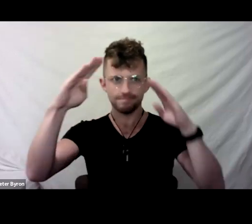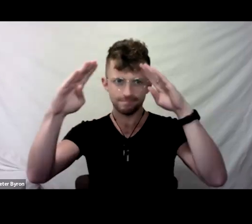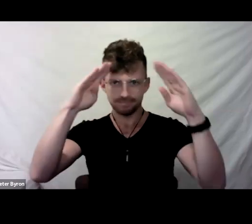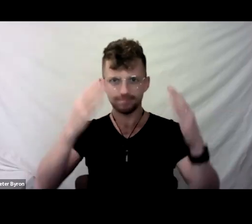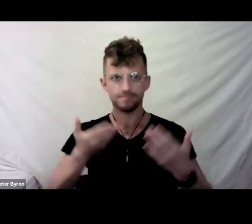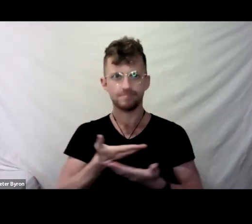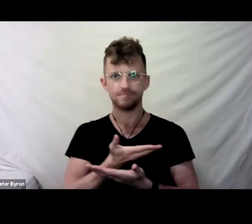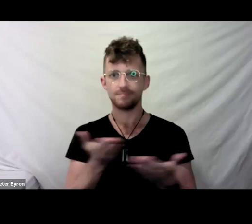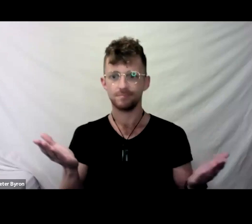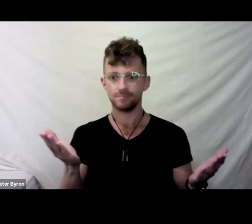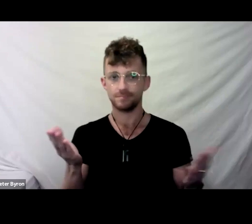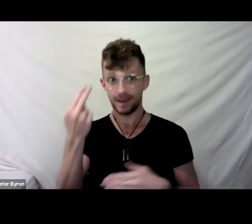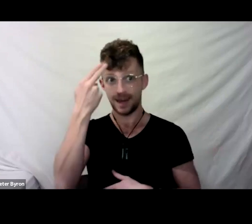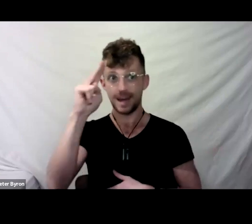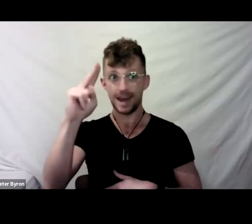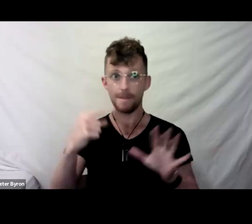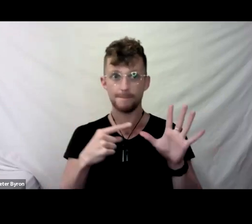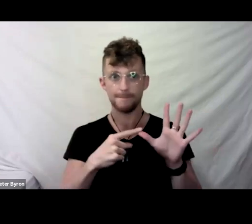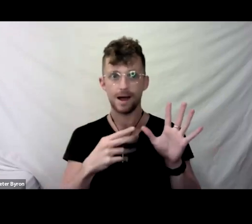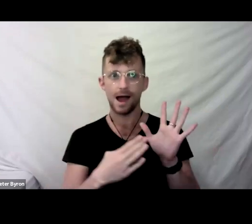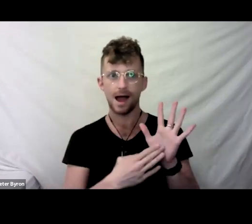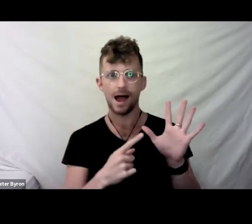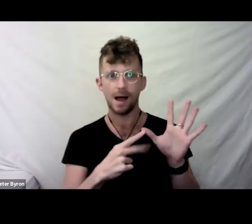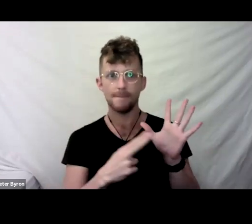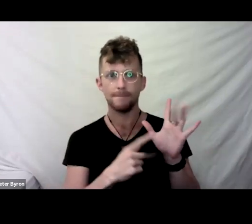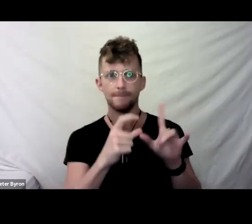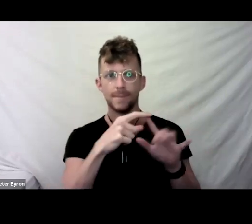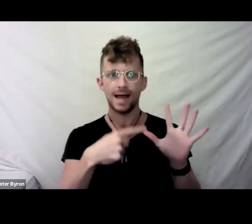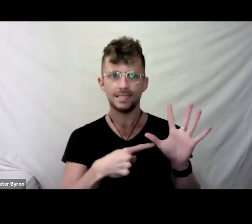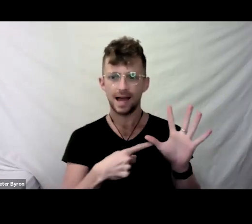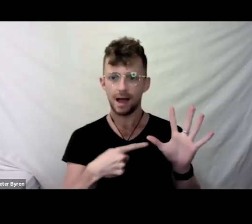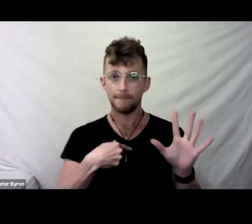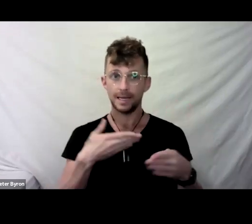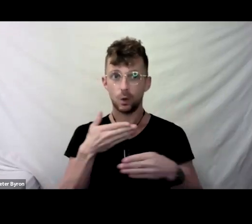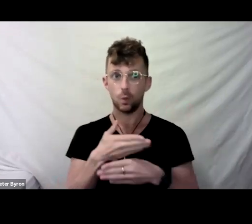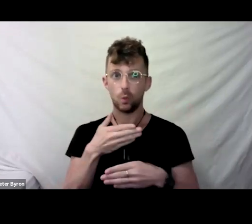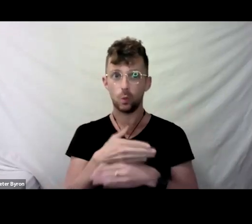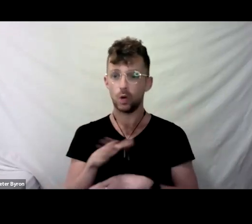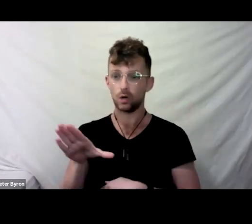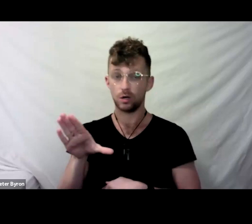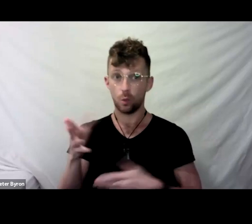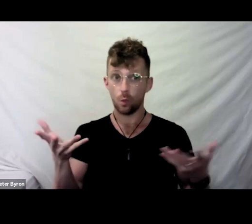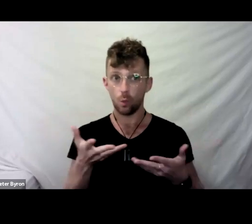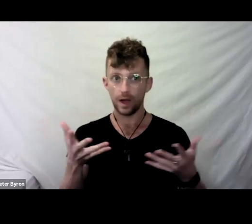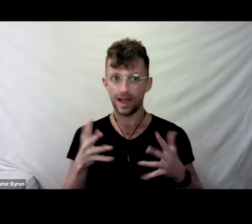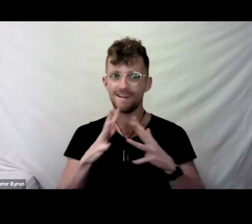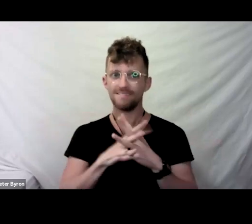Ko Amanda Bleckmann tōku ingoa. Kei Whaikaha - Ministry of Disabled People ahau e mahi ana.